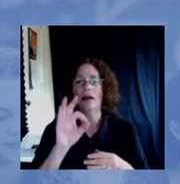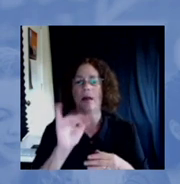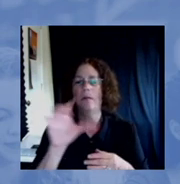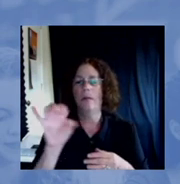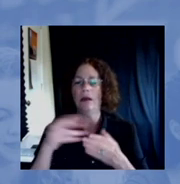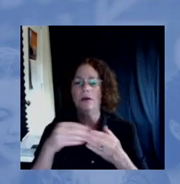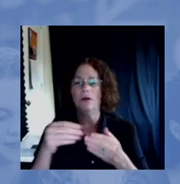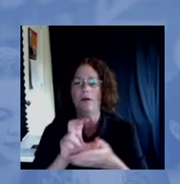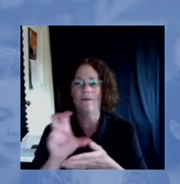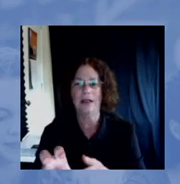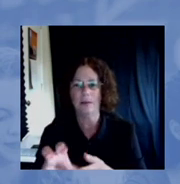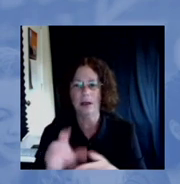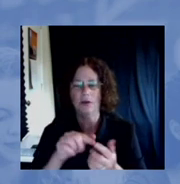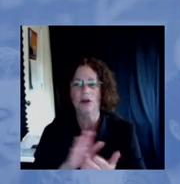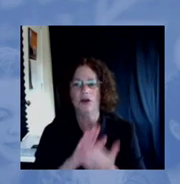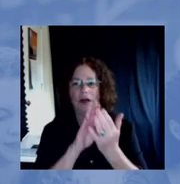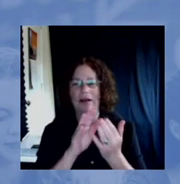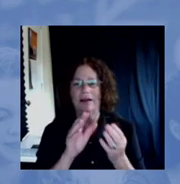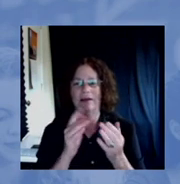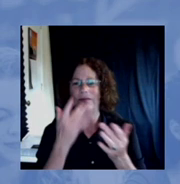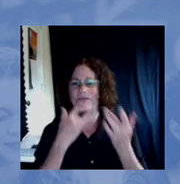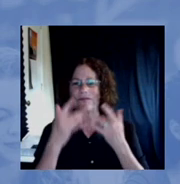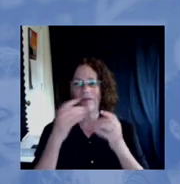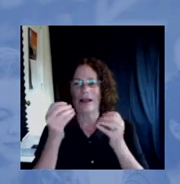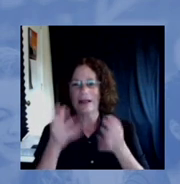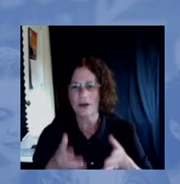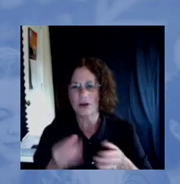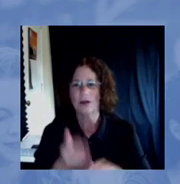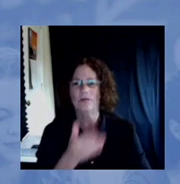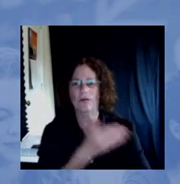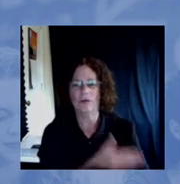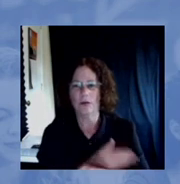TEACHER SHORTAGES AND IMPROVE EDUCATOR TRAINING AND SUPPORTS.